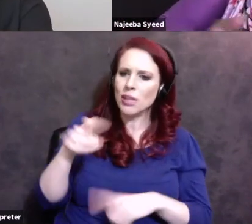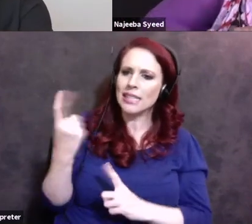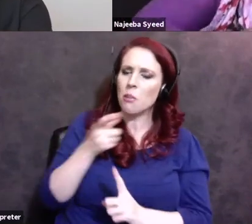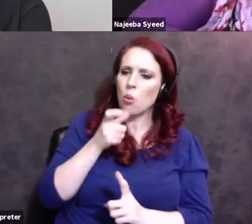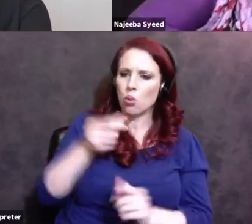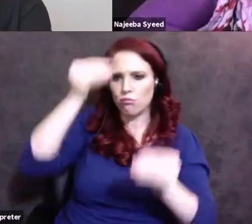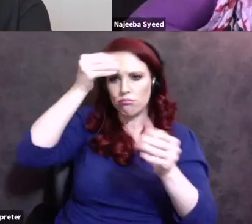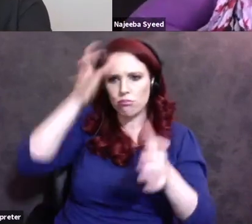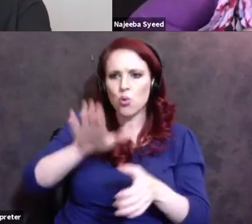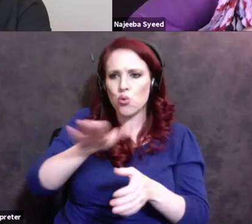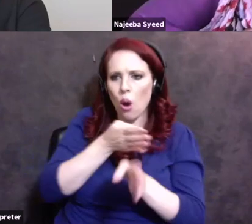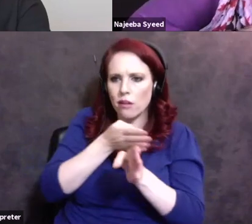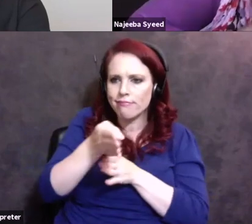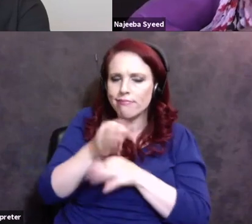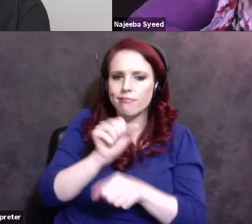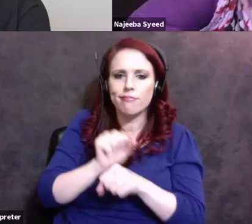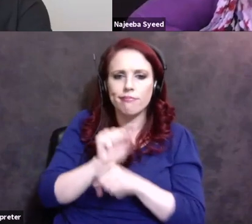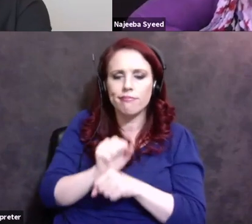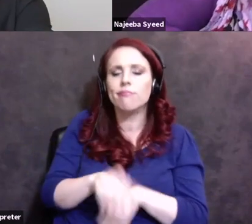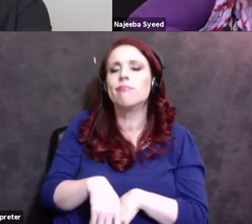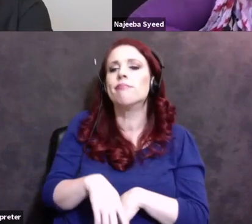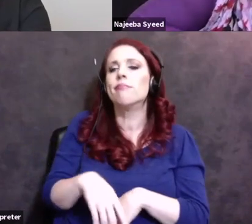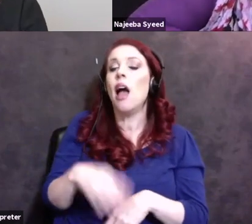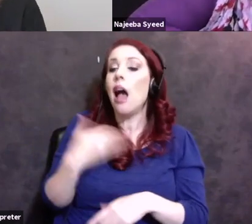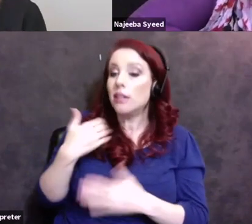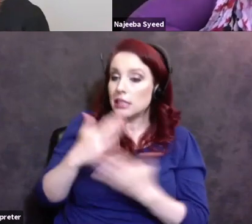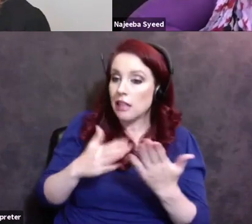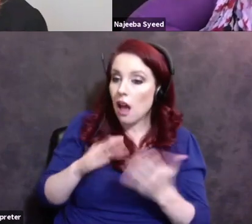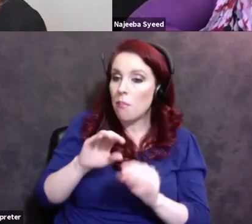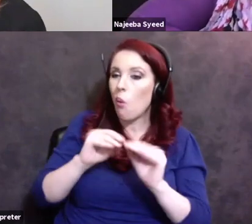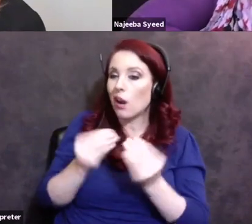There are also organizations that do inter faith work in nearly every city.